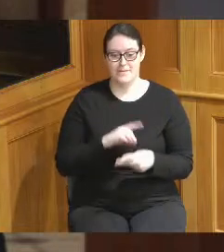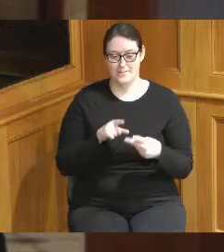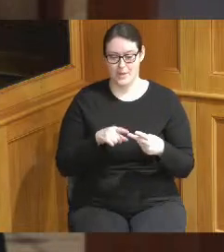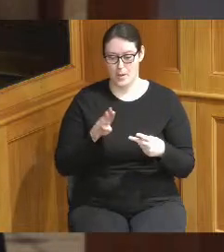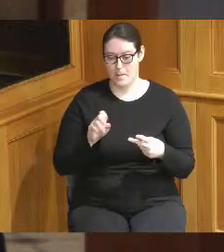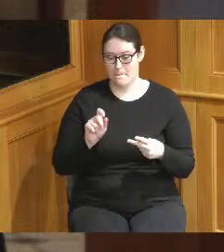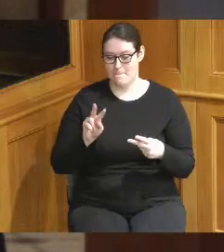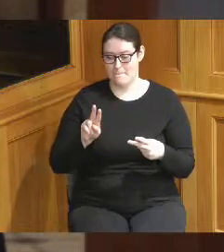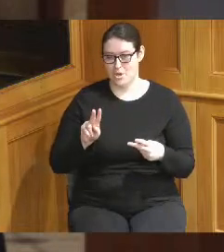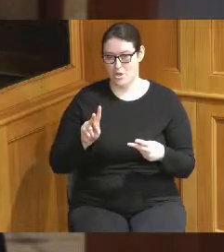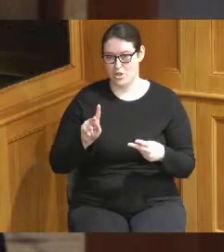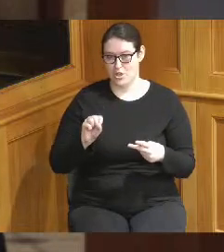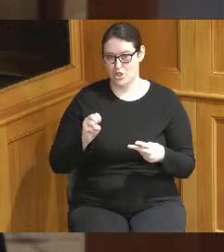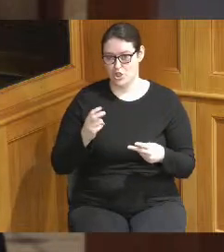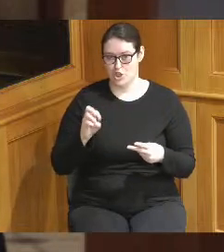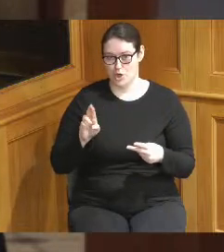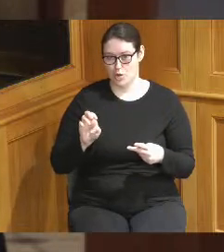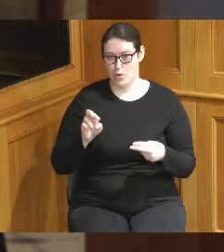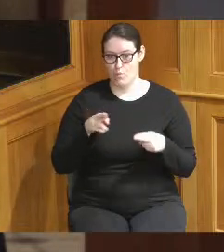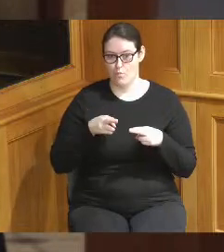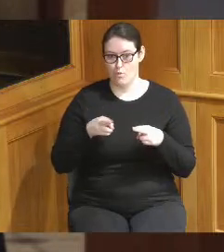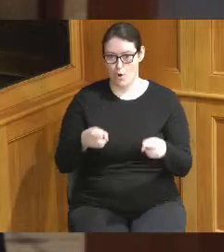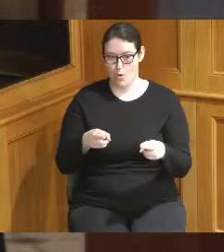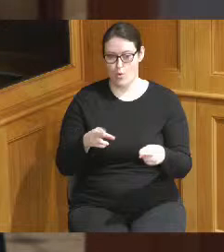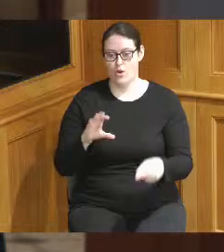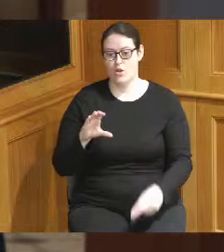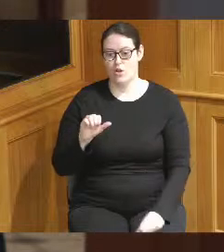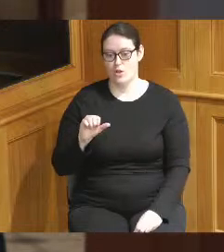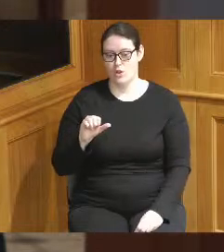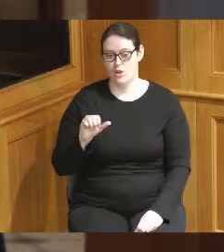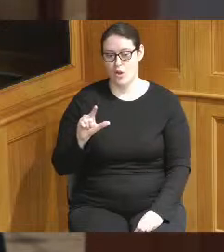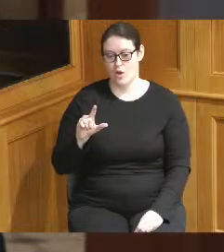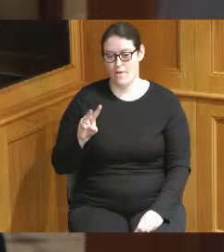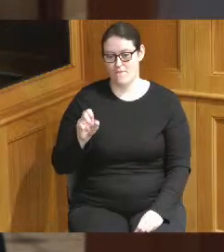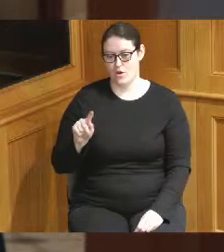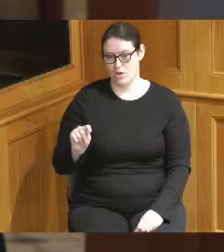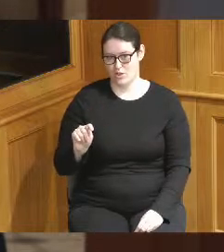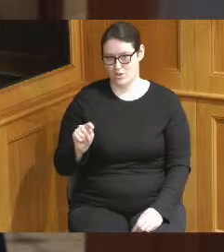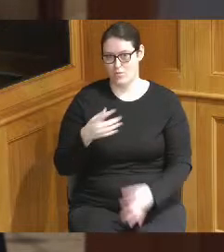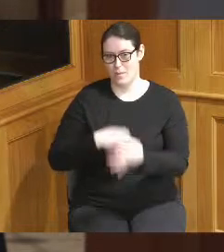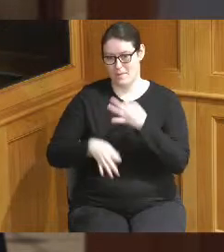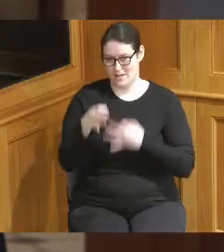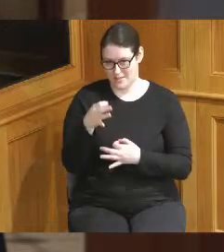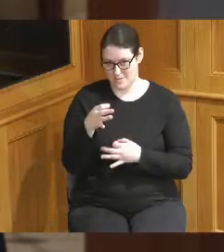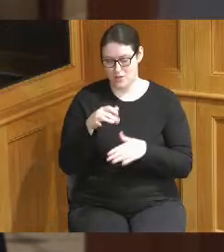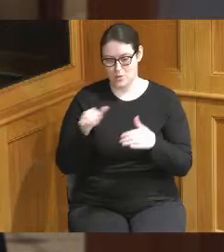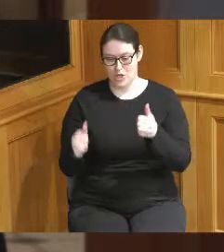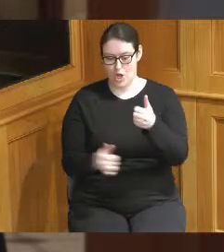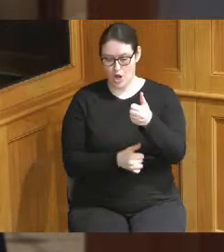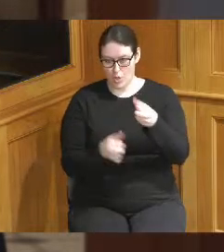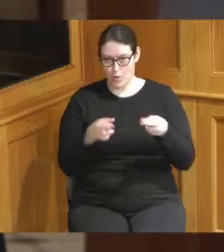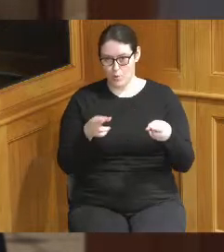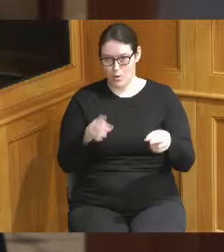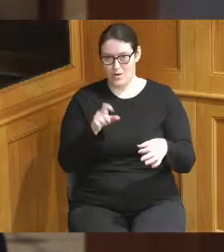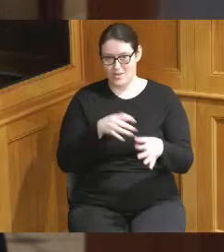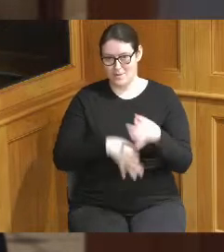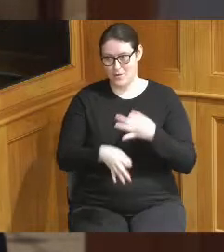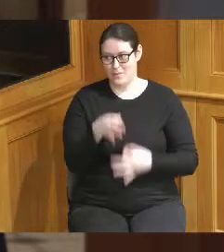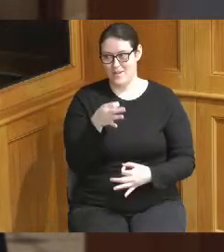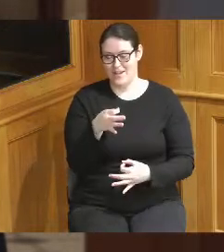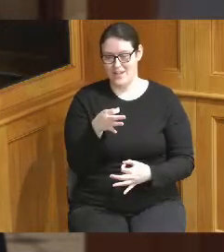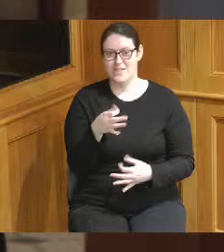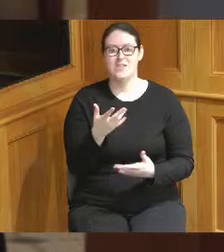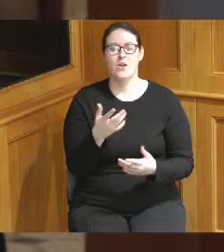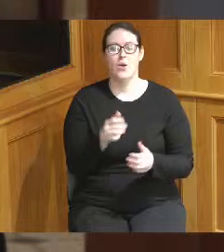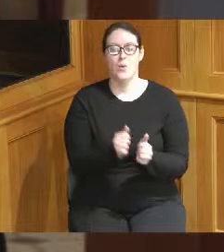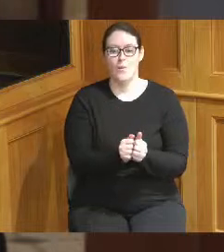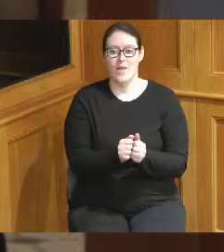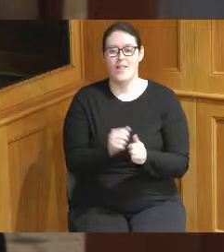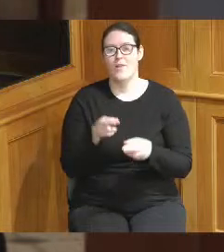parade as always also went out to the 513Relief bus for the Developmental Disability Day out at